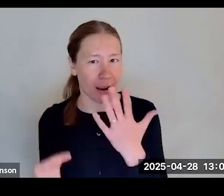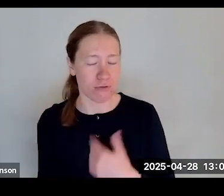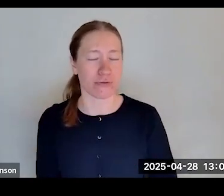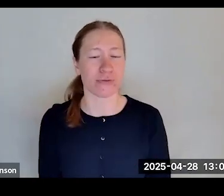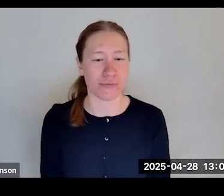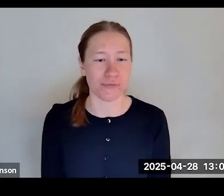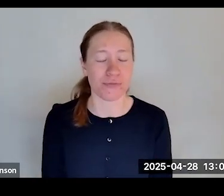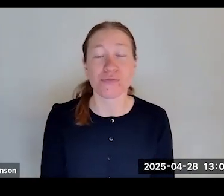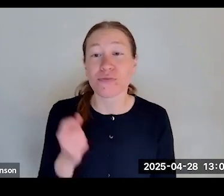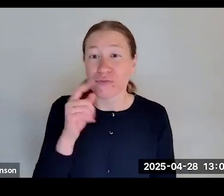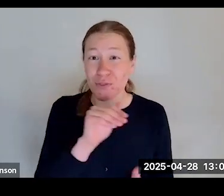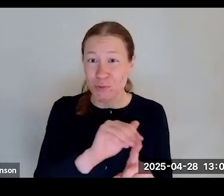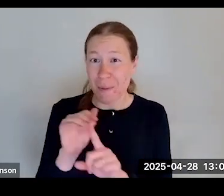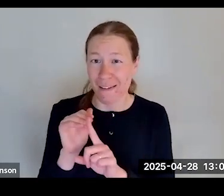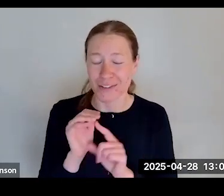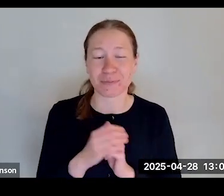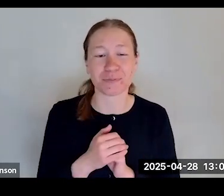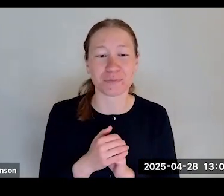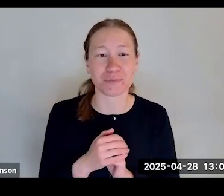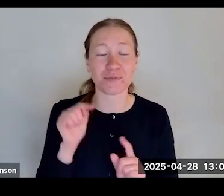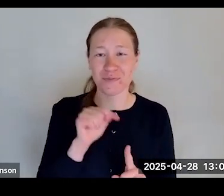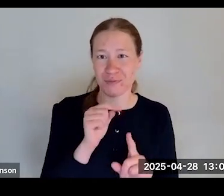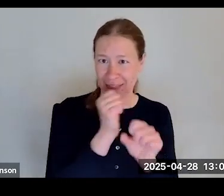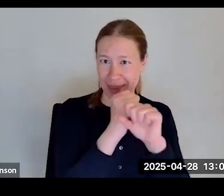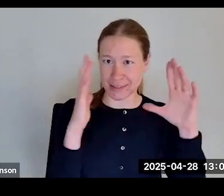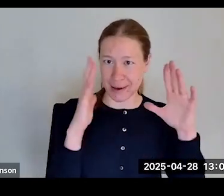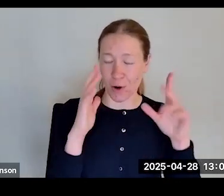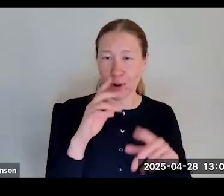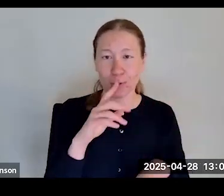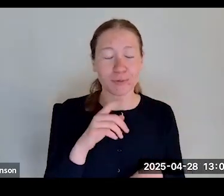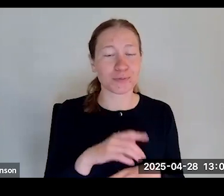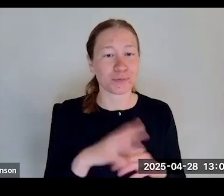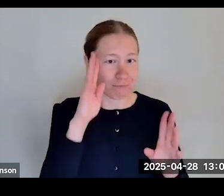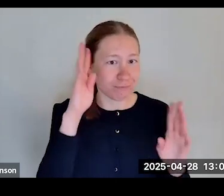As a reminder, back to the scenario, the limitations presented for our employee